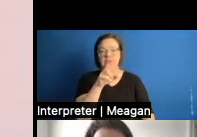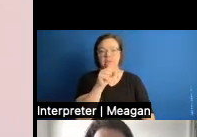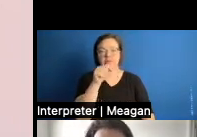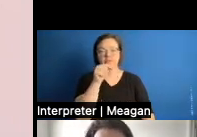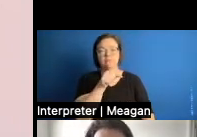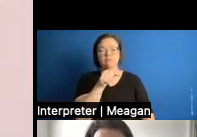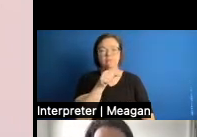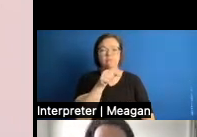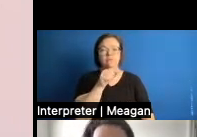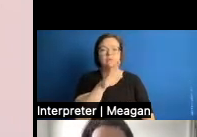Fighting Is Like a Wife.